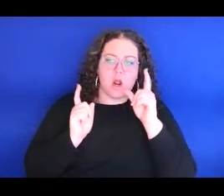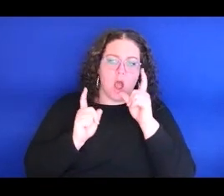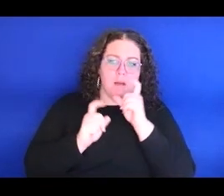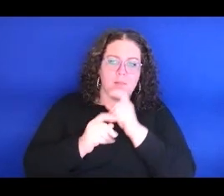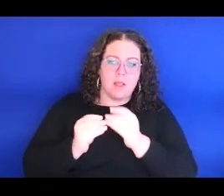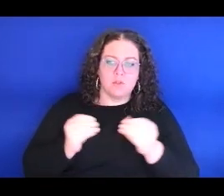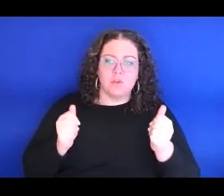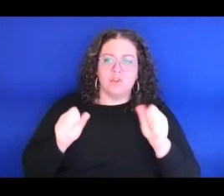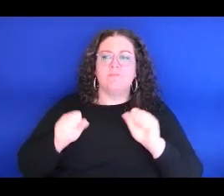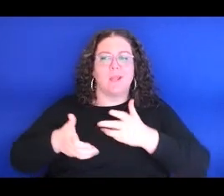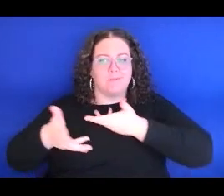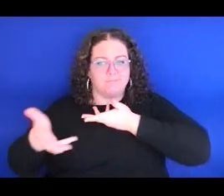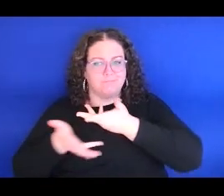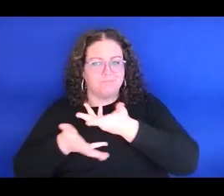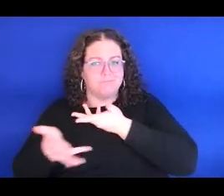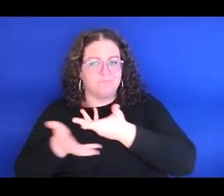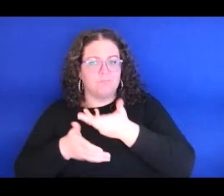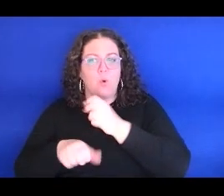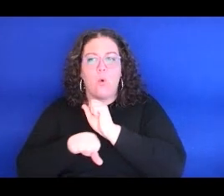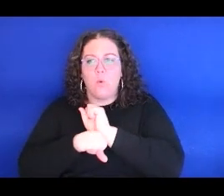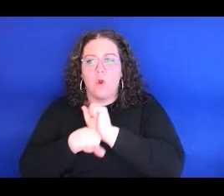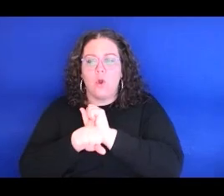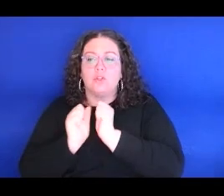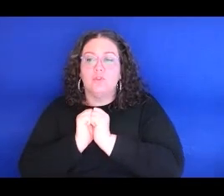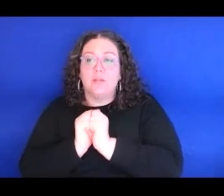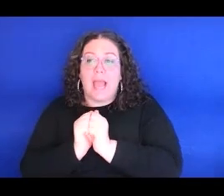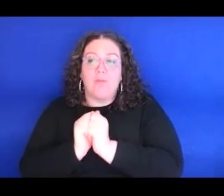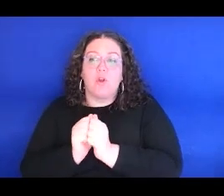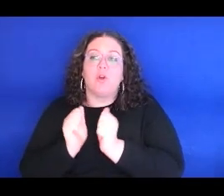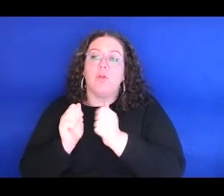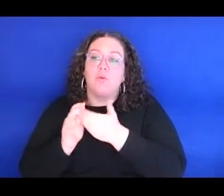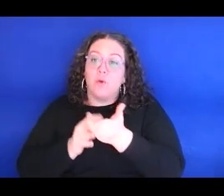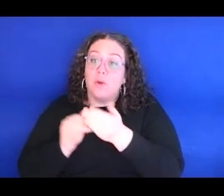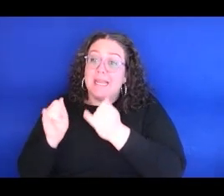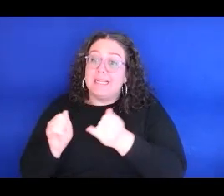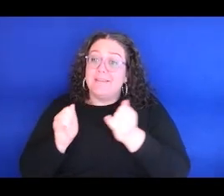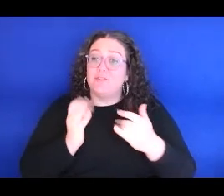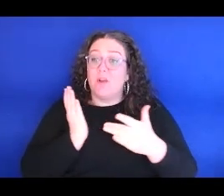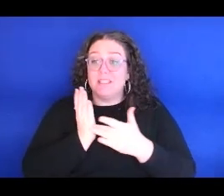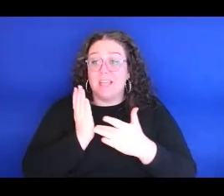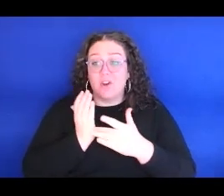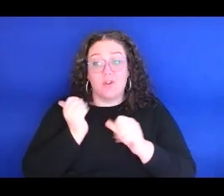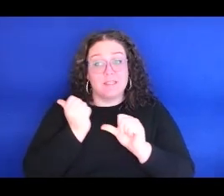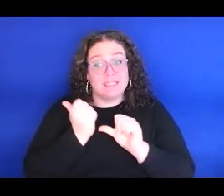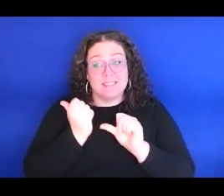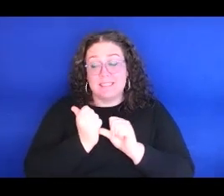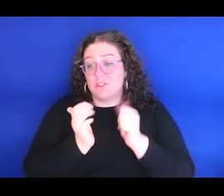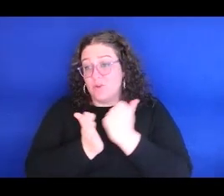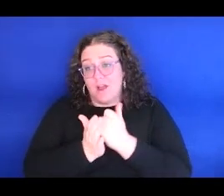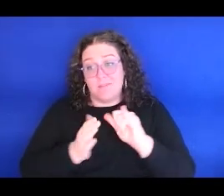individualized technical assistance to get everything where it needs to be.